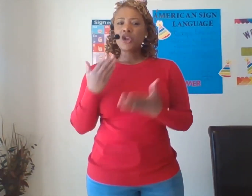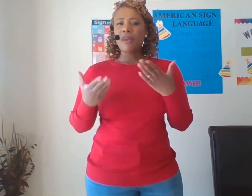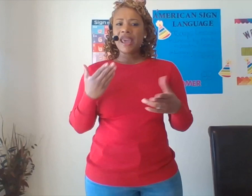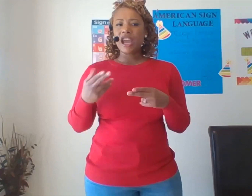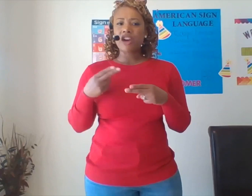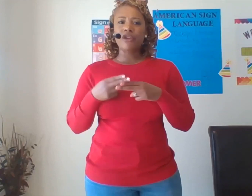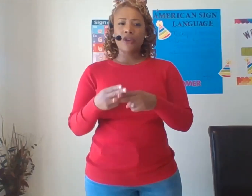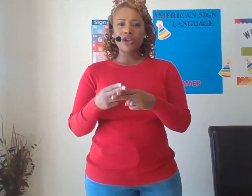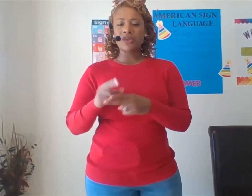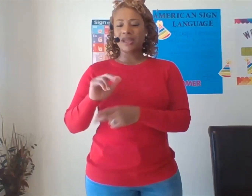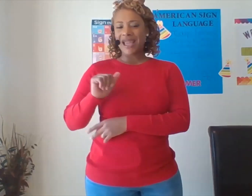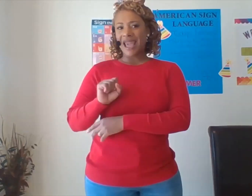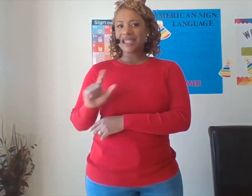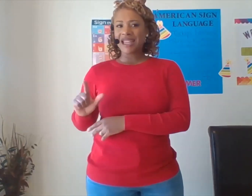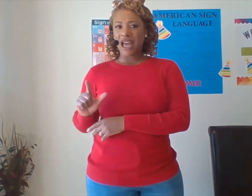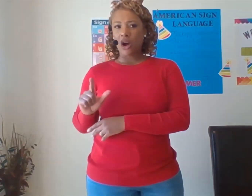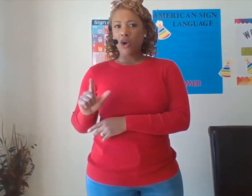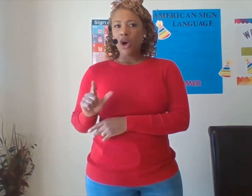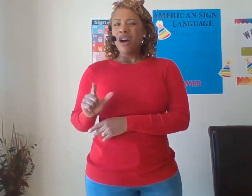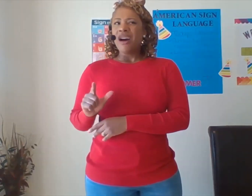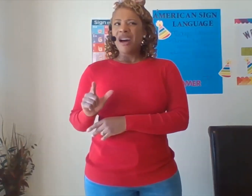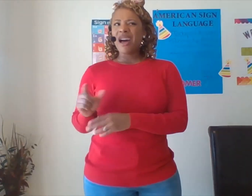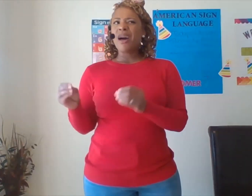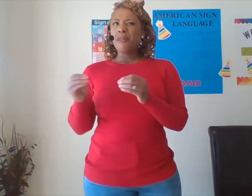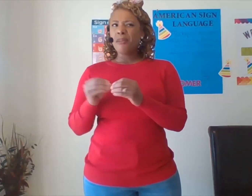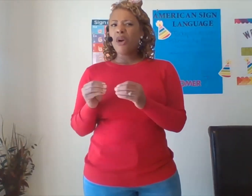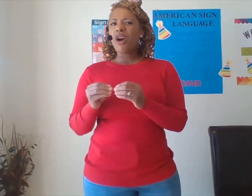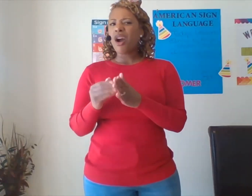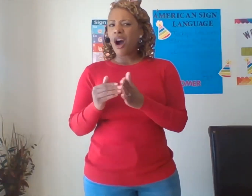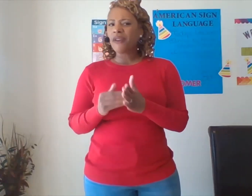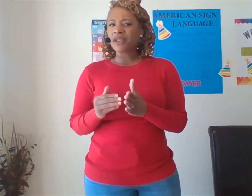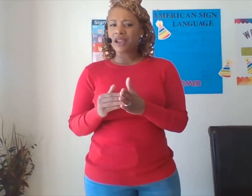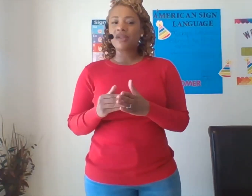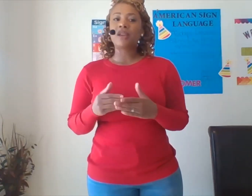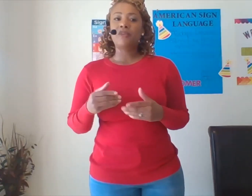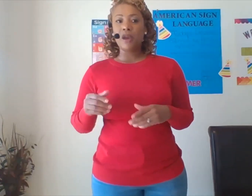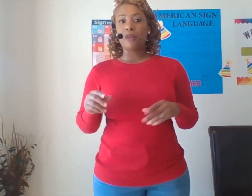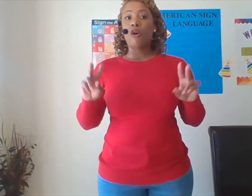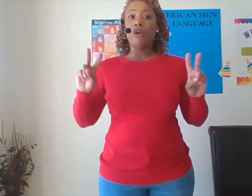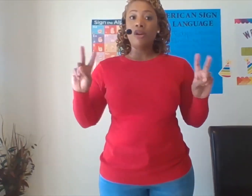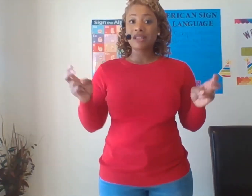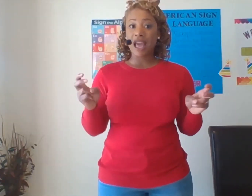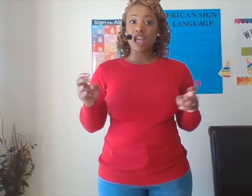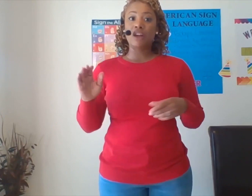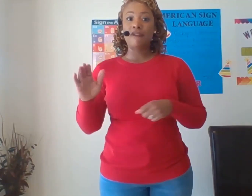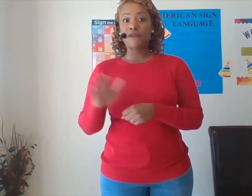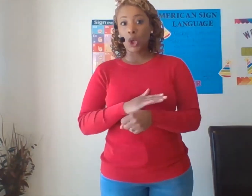you may hear it referred to as ASL more often than people saying the full